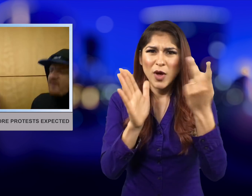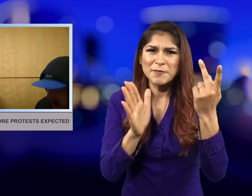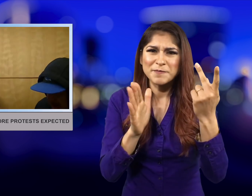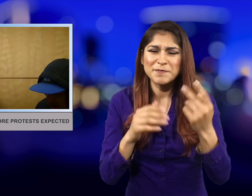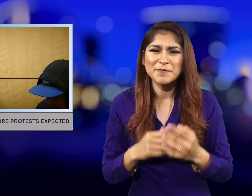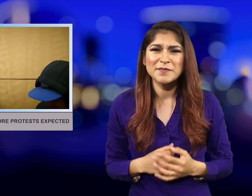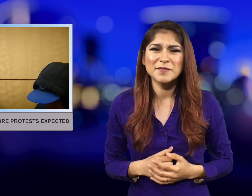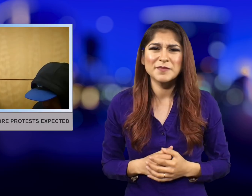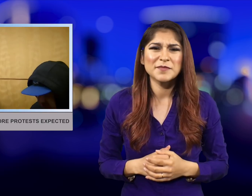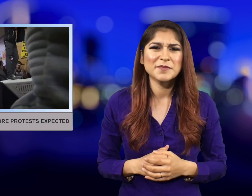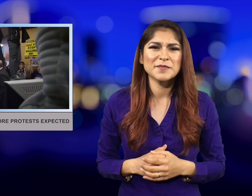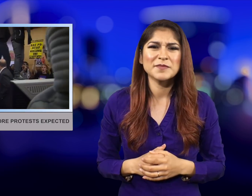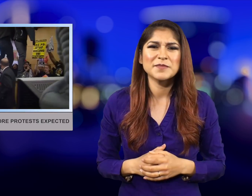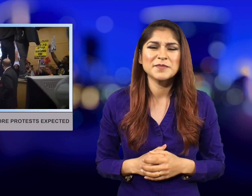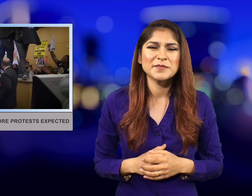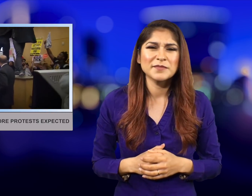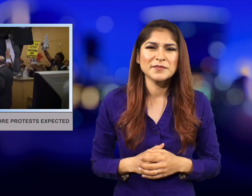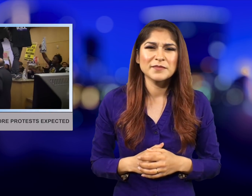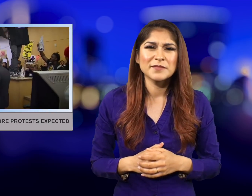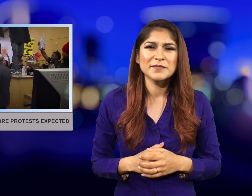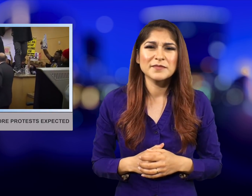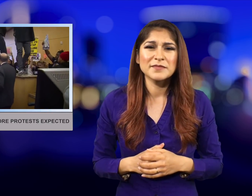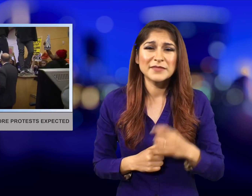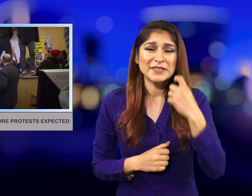basketball games.